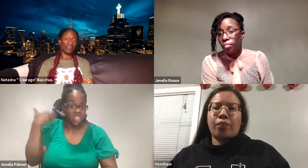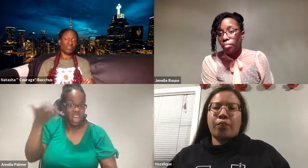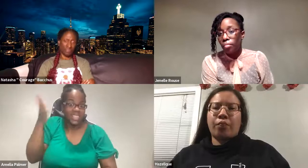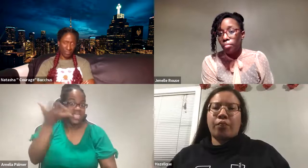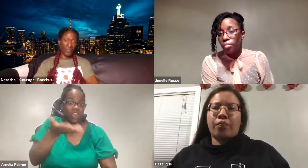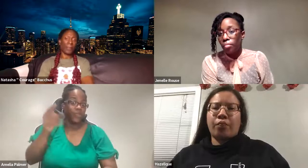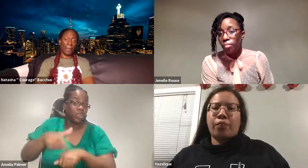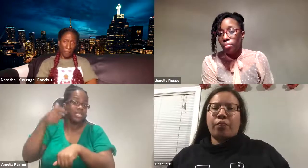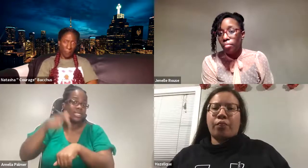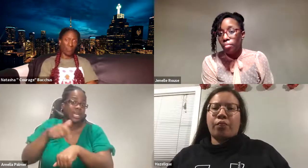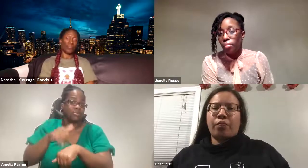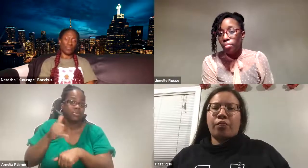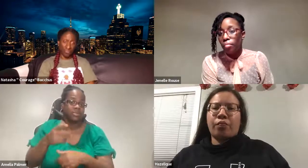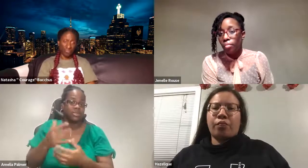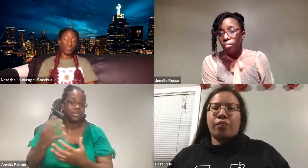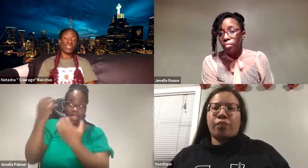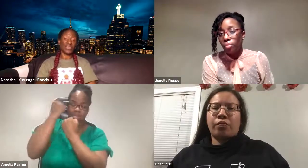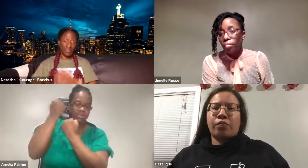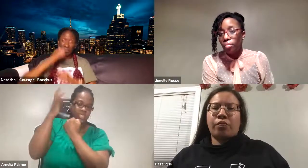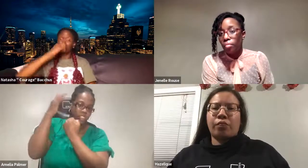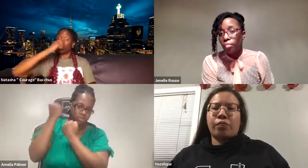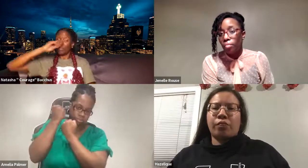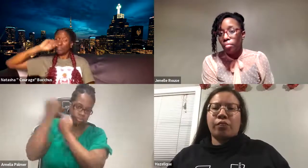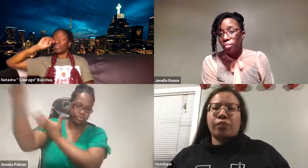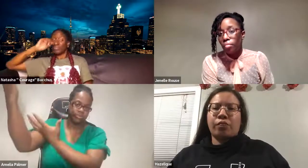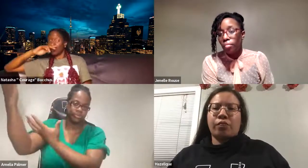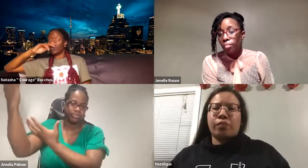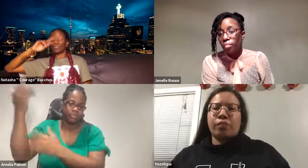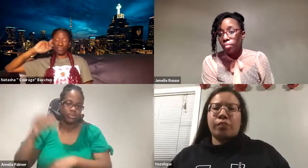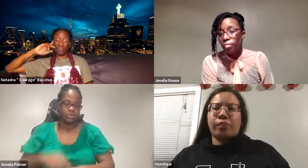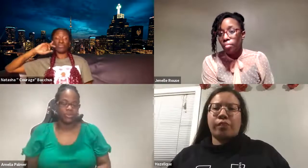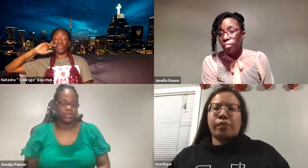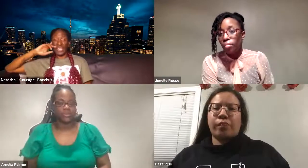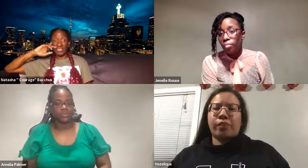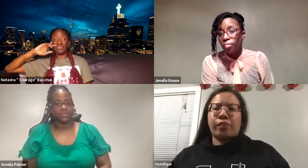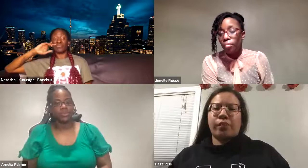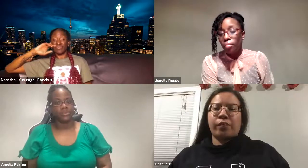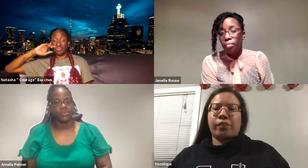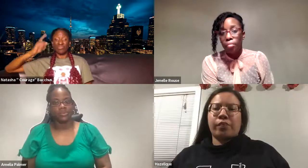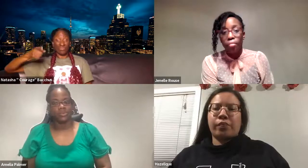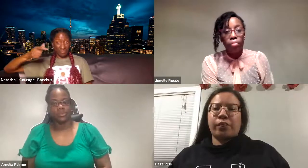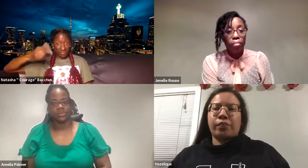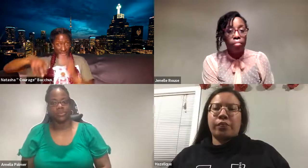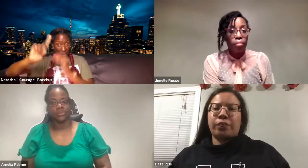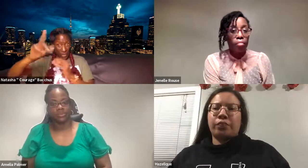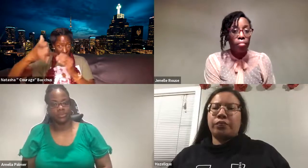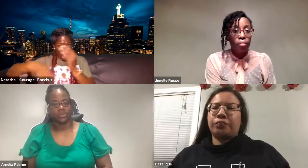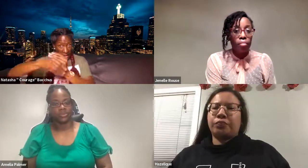people and other marginalized people will be eradicated and we can decolonize ourselves in